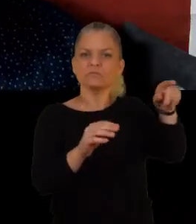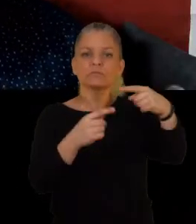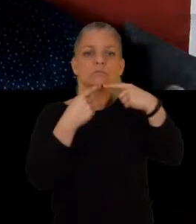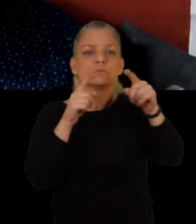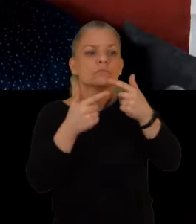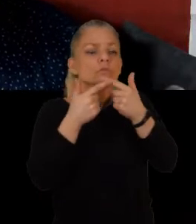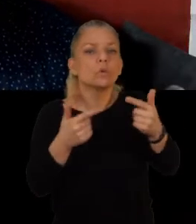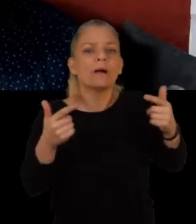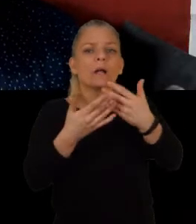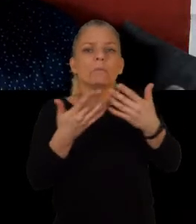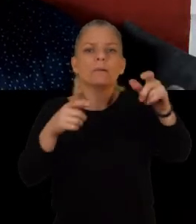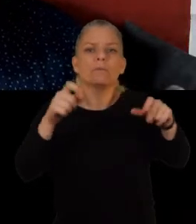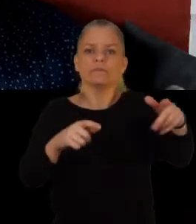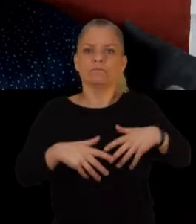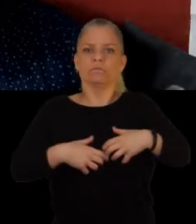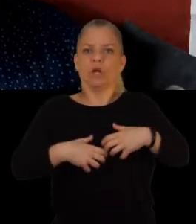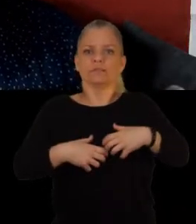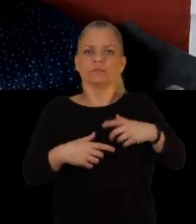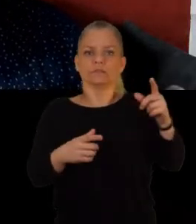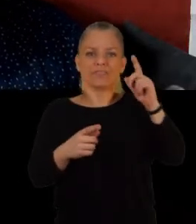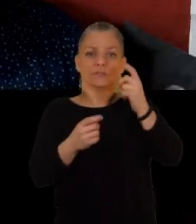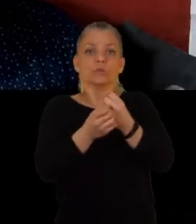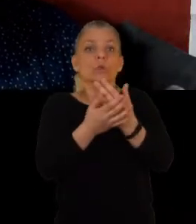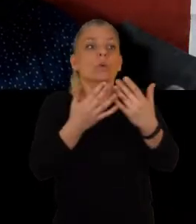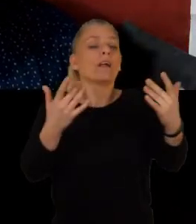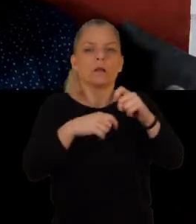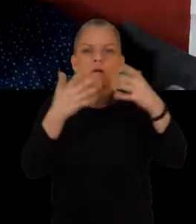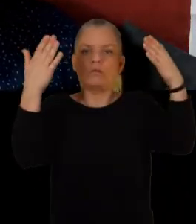she didn't want to tell too many people because she was frightened that if too many people knew